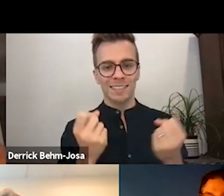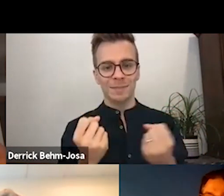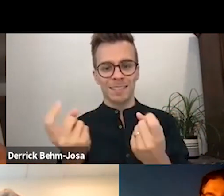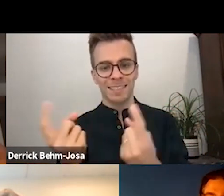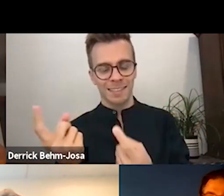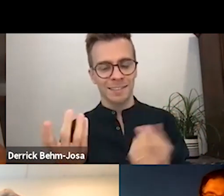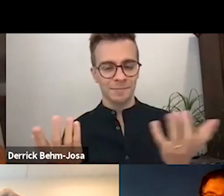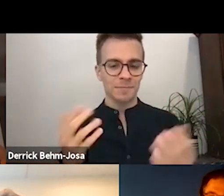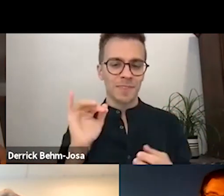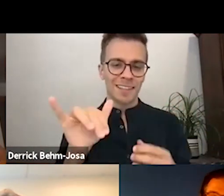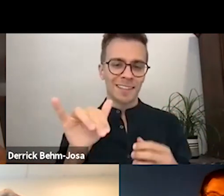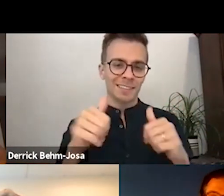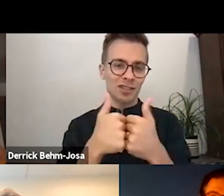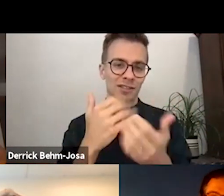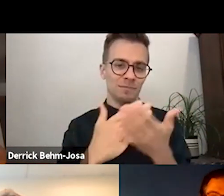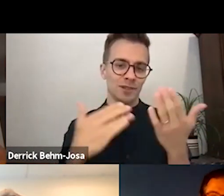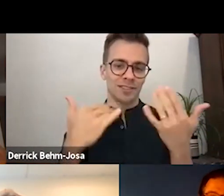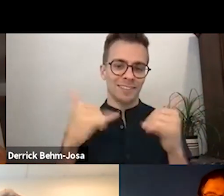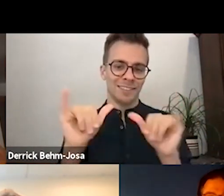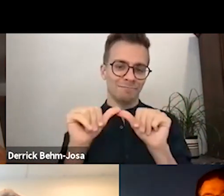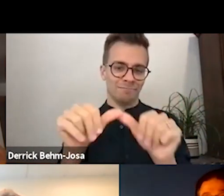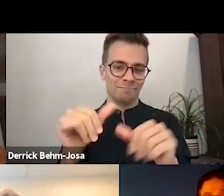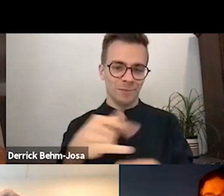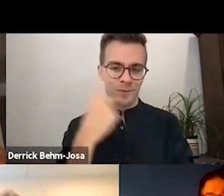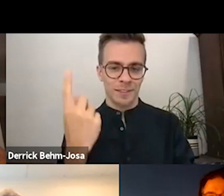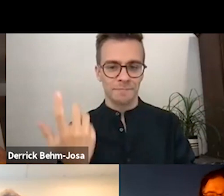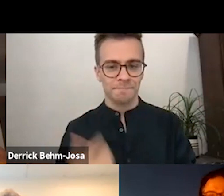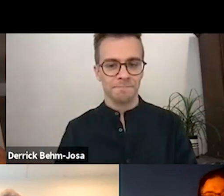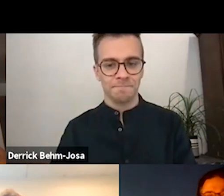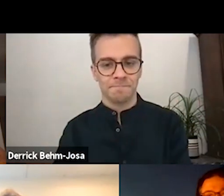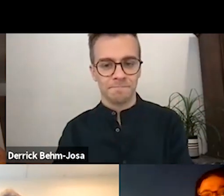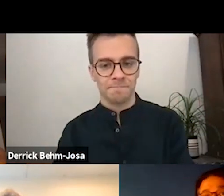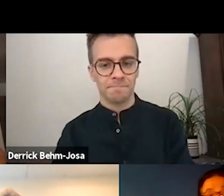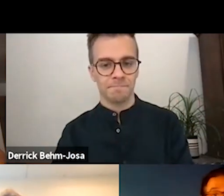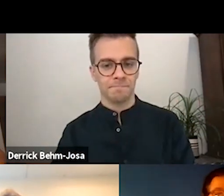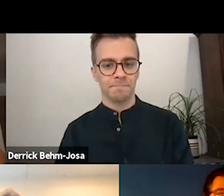here, look, this is how we’re justifying these expenses.” That is the challenging part, and that’s something that is still ongoing.